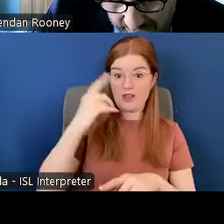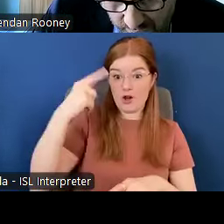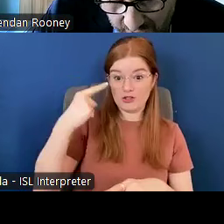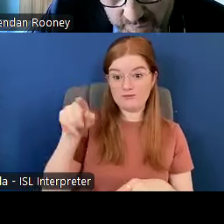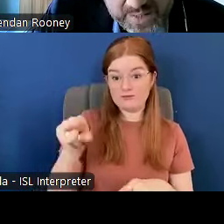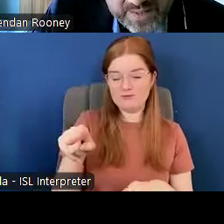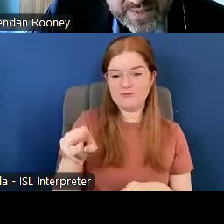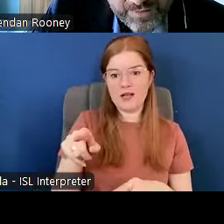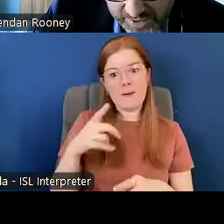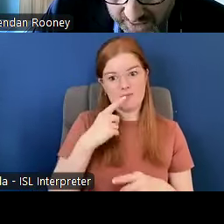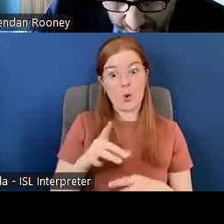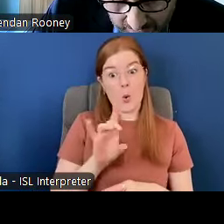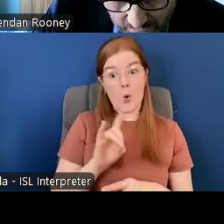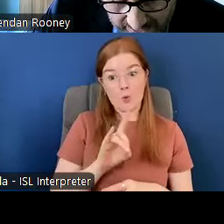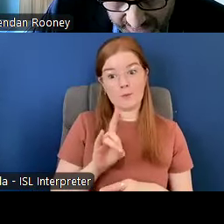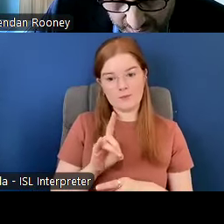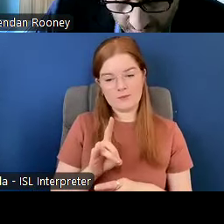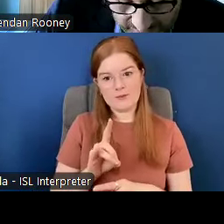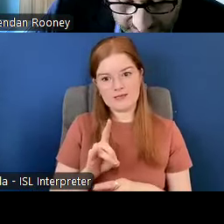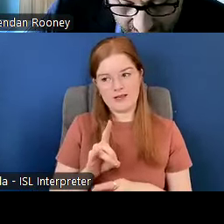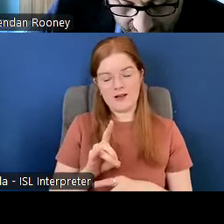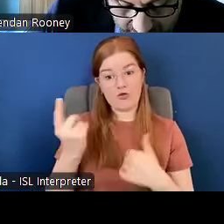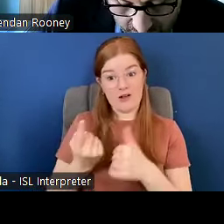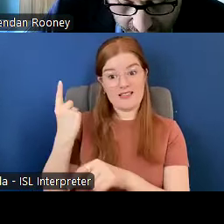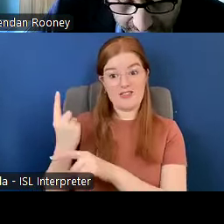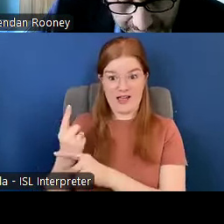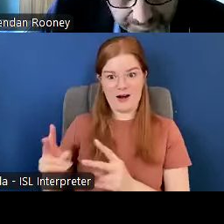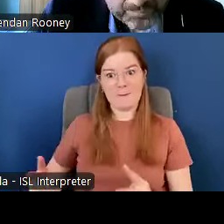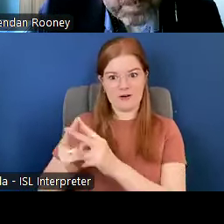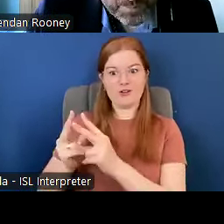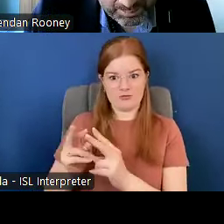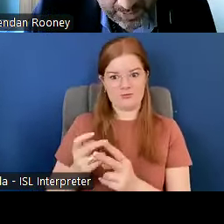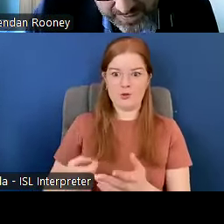it was Hone's presence in the French capital already that prompted Jellett move. Both